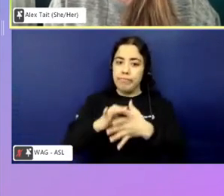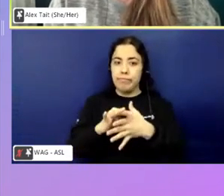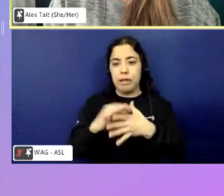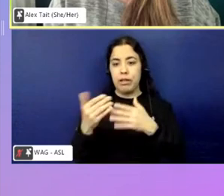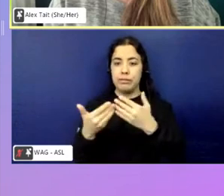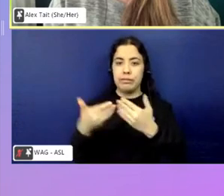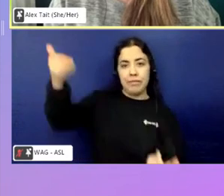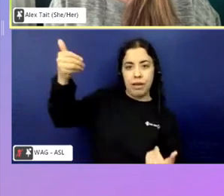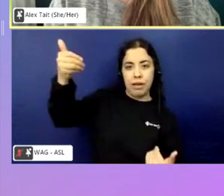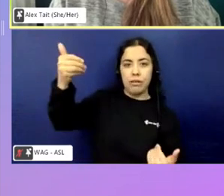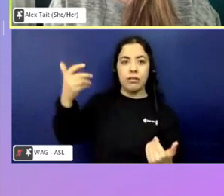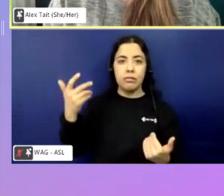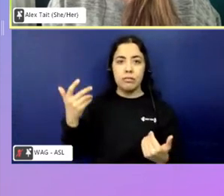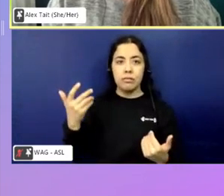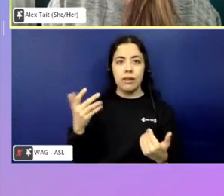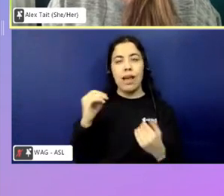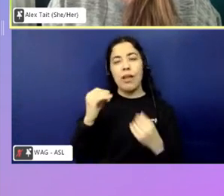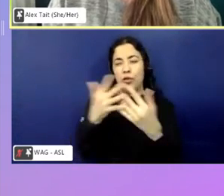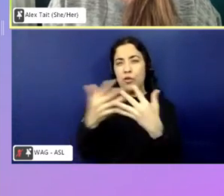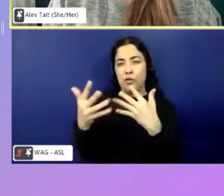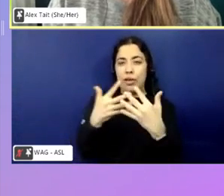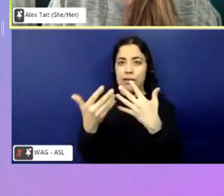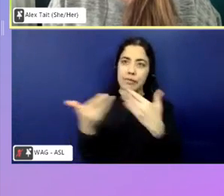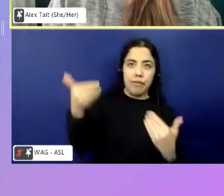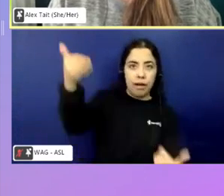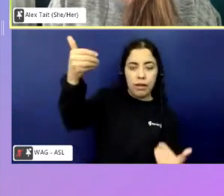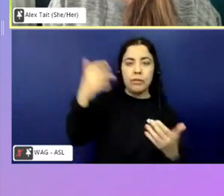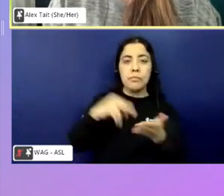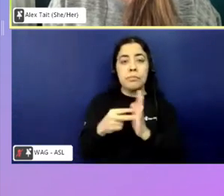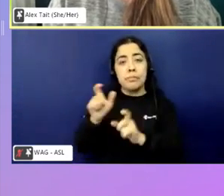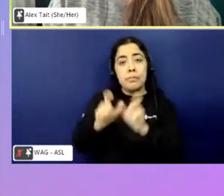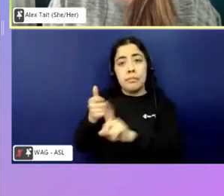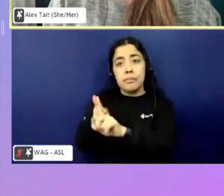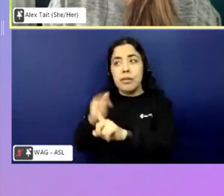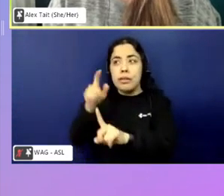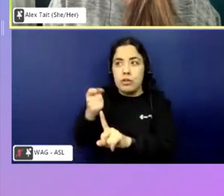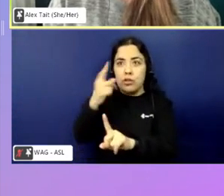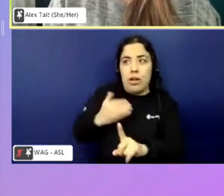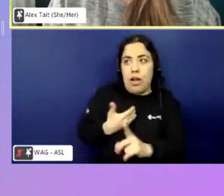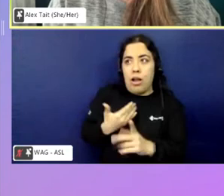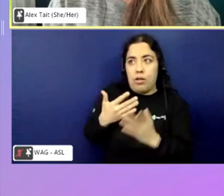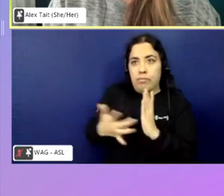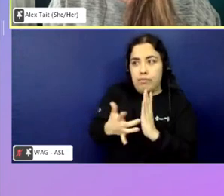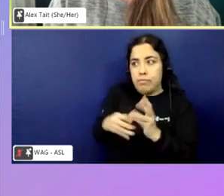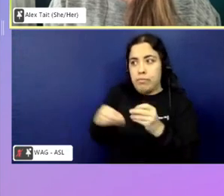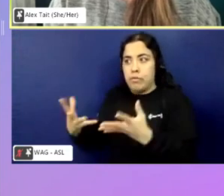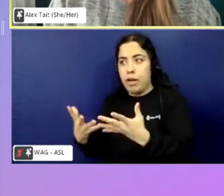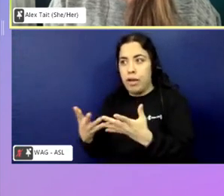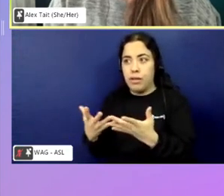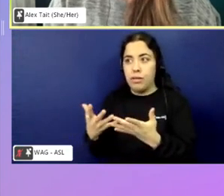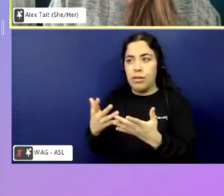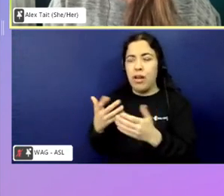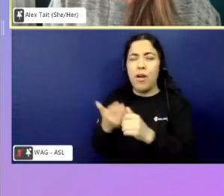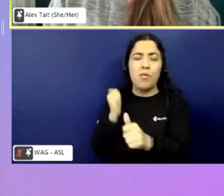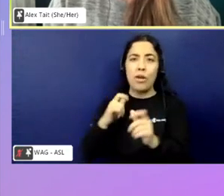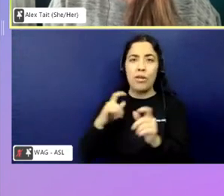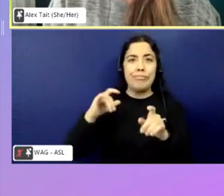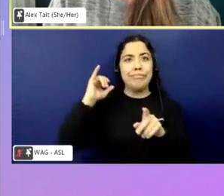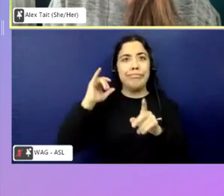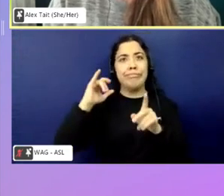Plain language, clear instructions. Against this relates to the content divide that was discussed under the great divide. We have to help